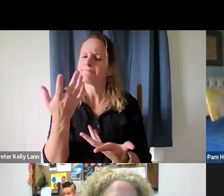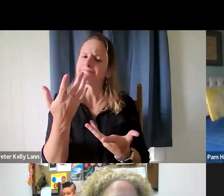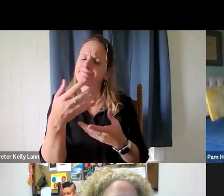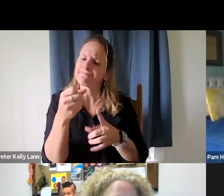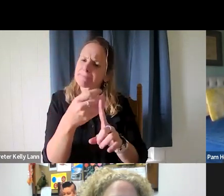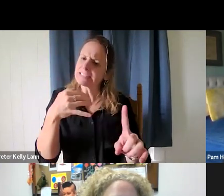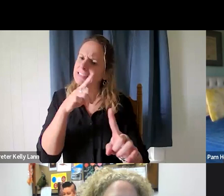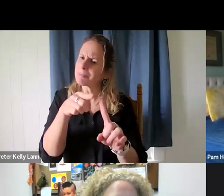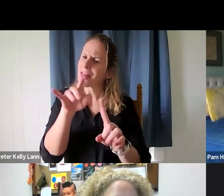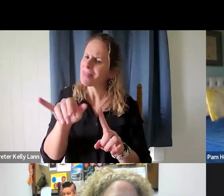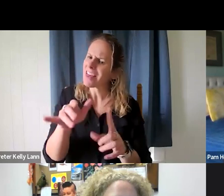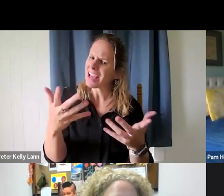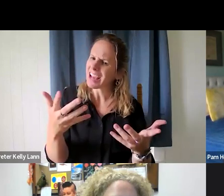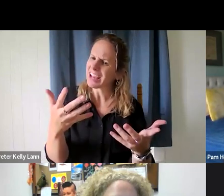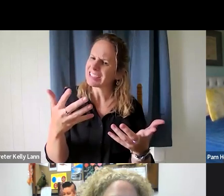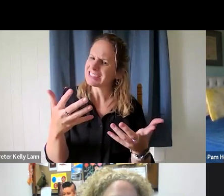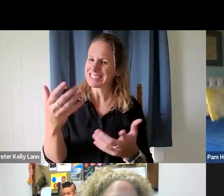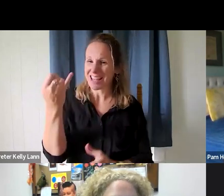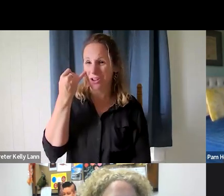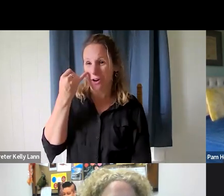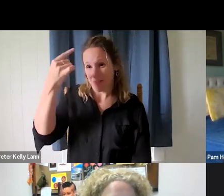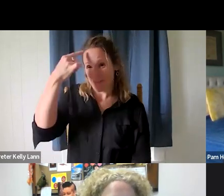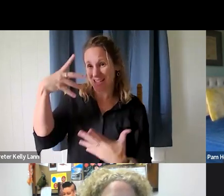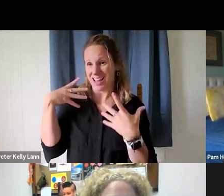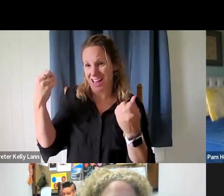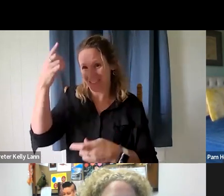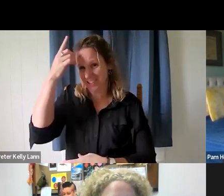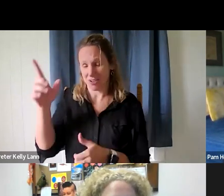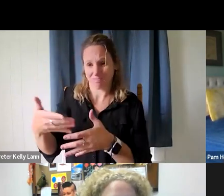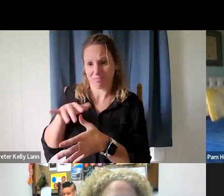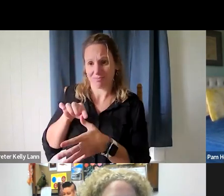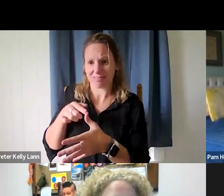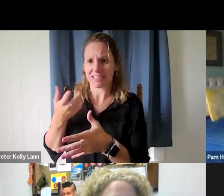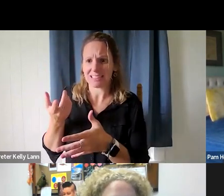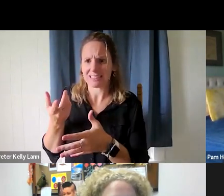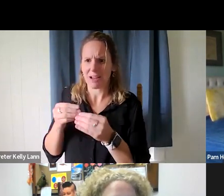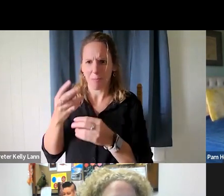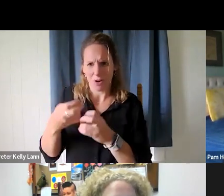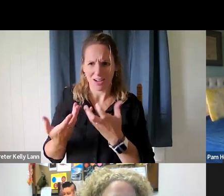when the co-occurring is the mental health disorder? Is it more difficult than, let's say working